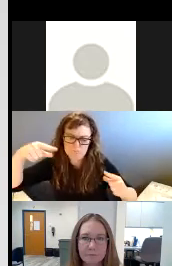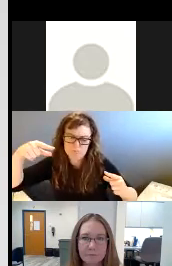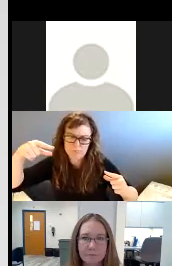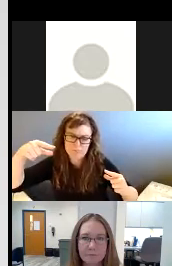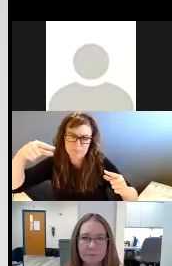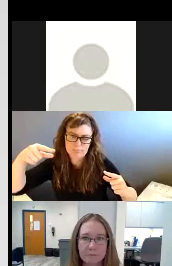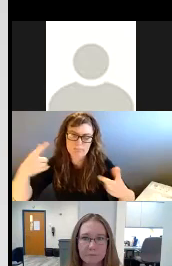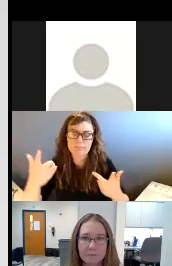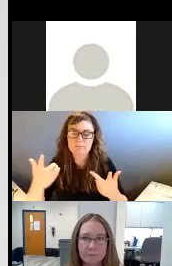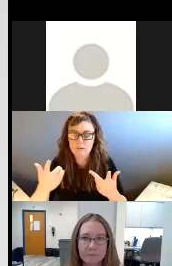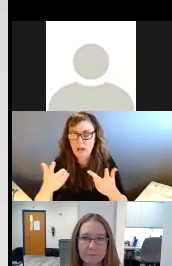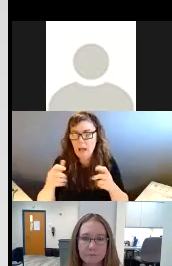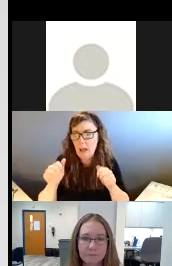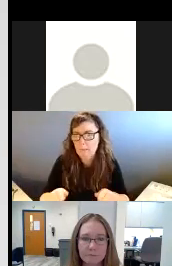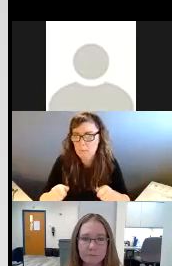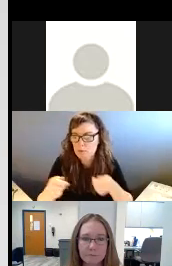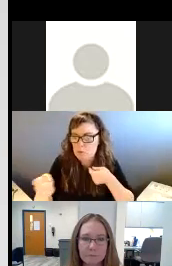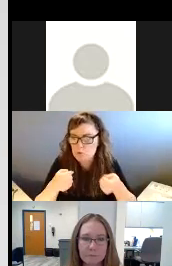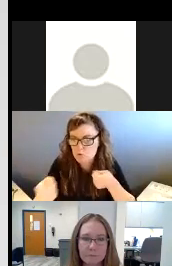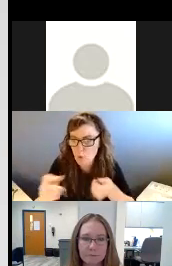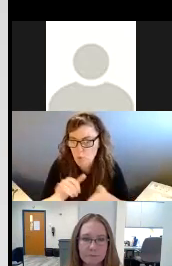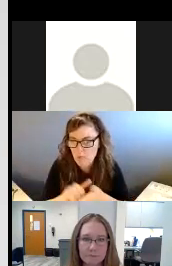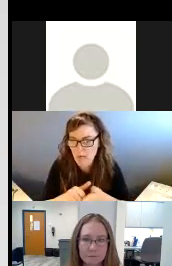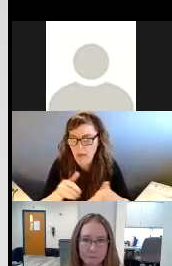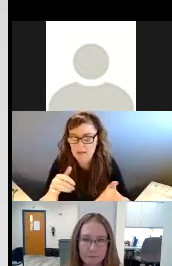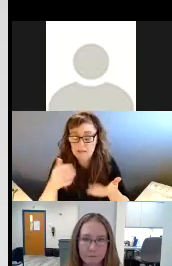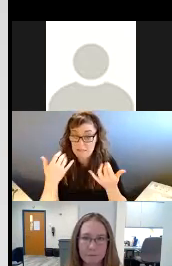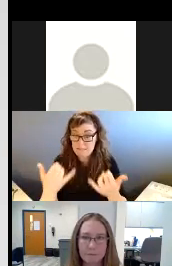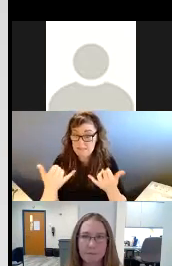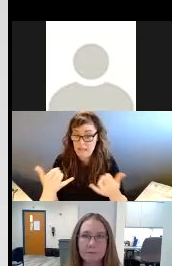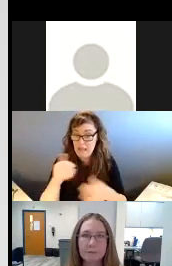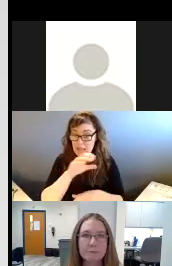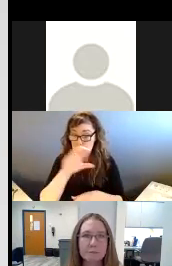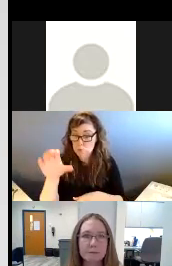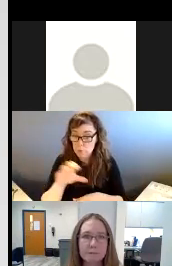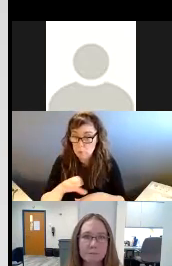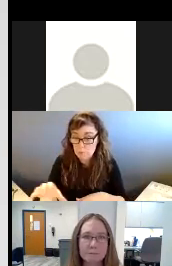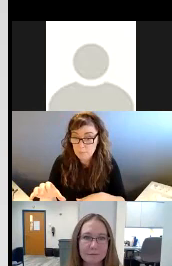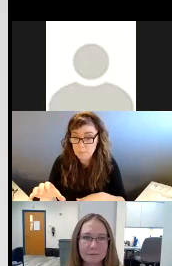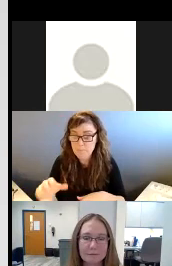ZOOM, YOU PROBABLY NOTICED, IF YOU GOT A POOR